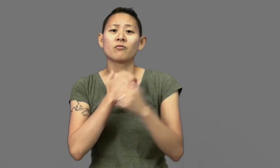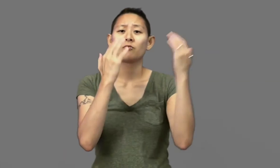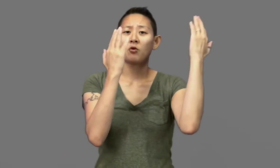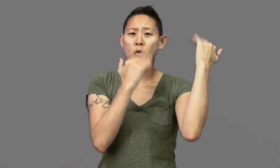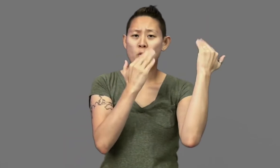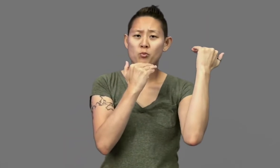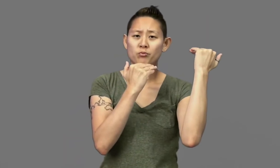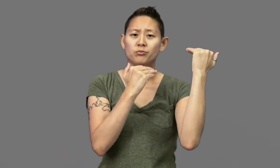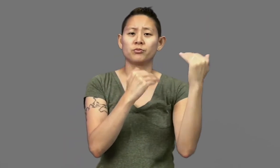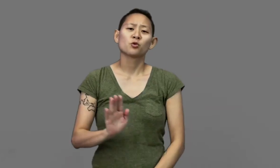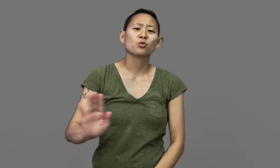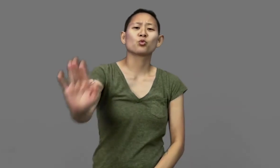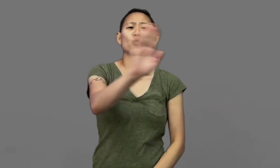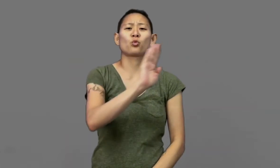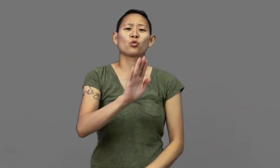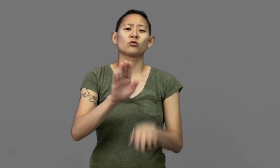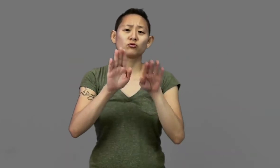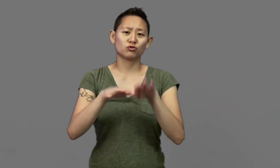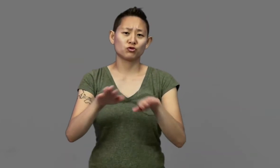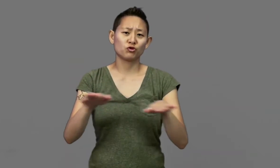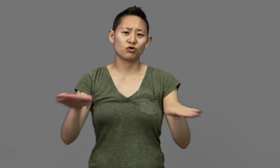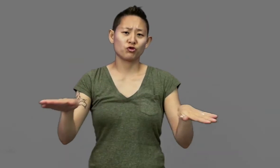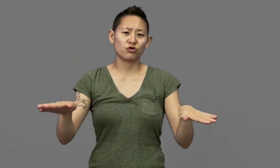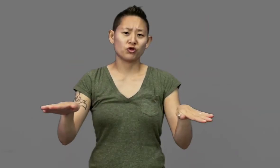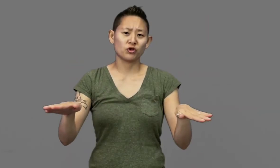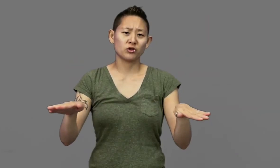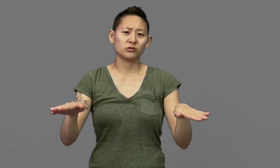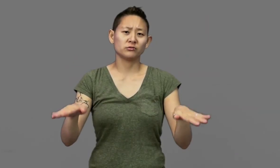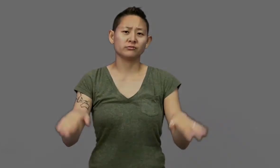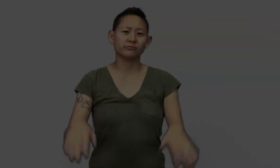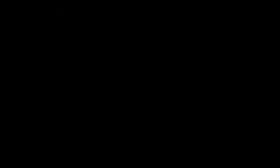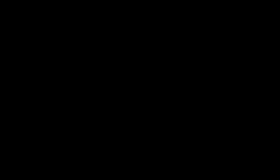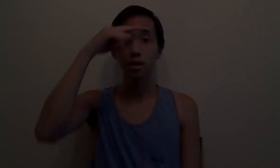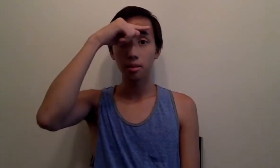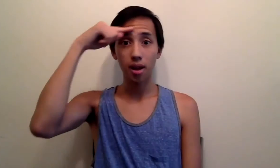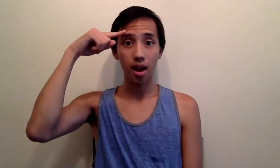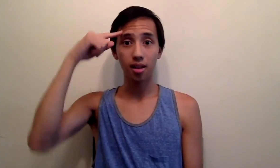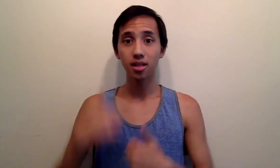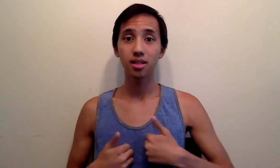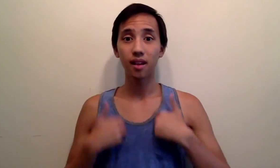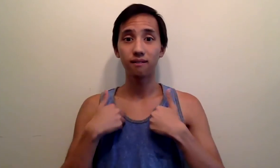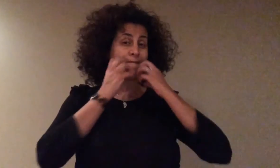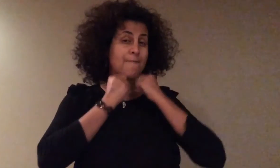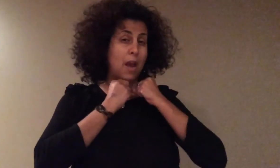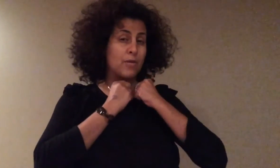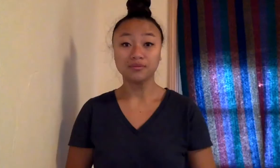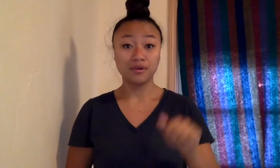and hope, Your children Black Lives Matter.